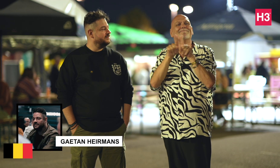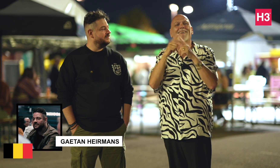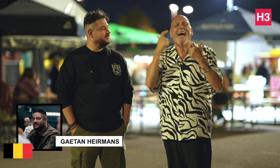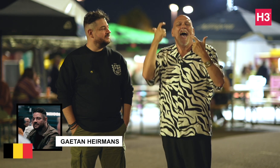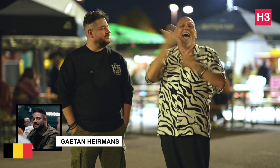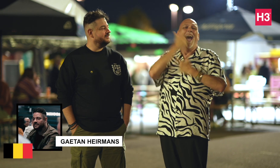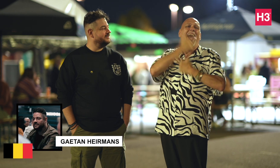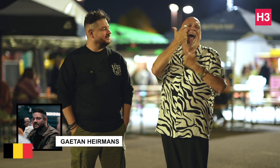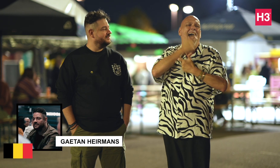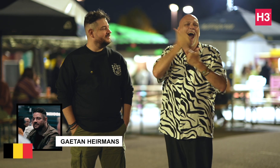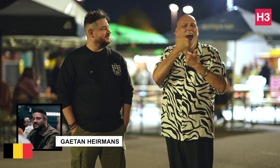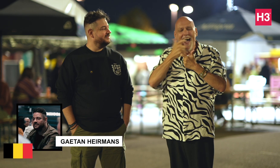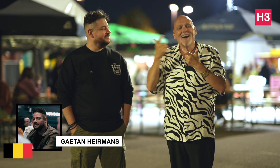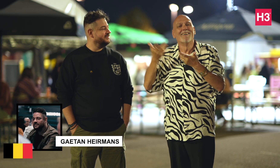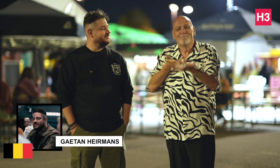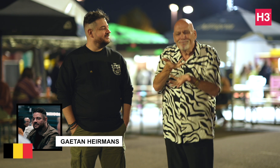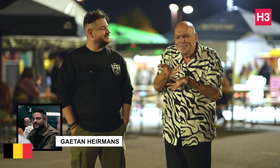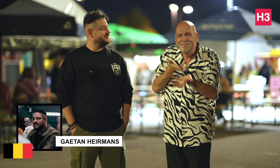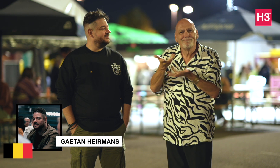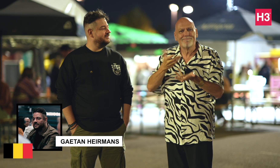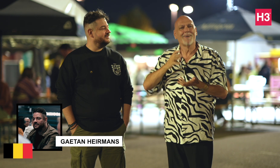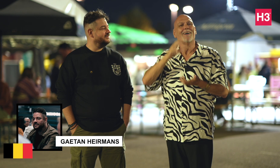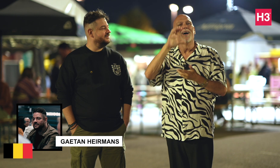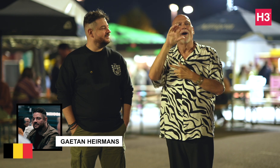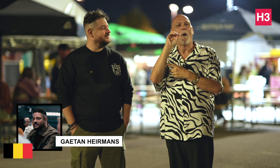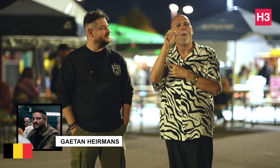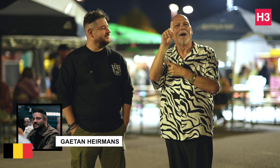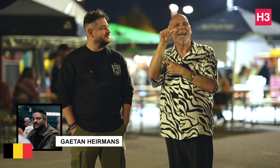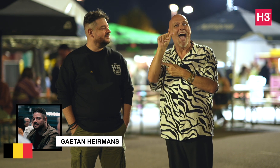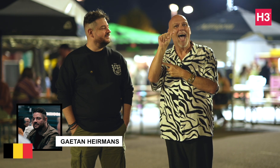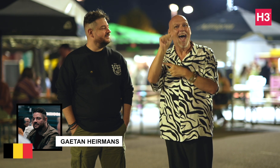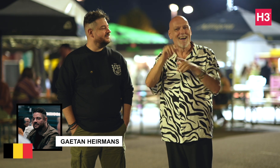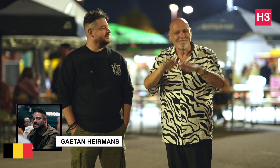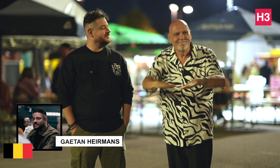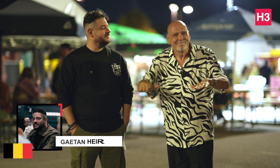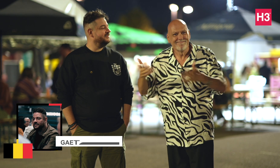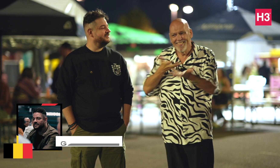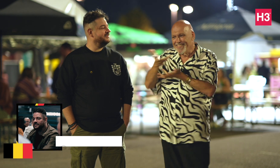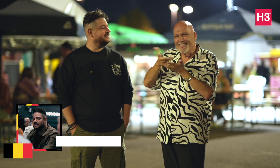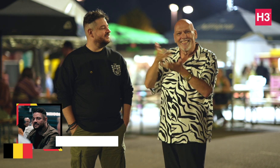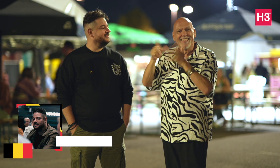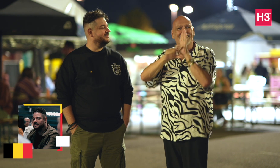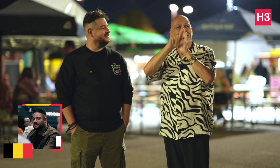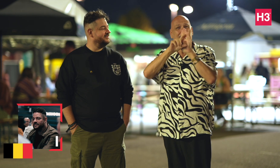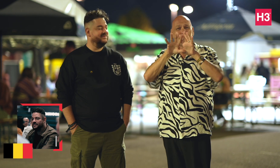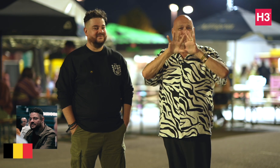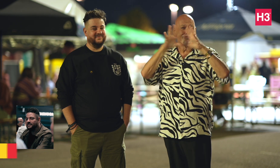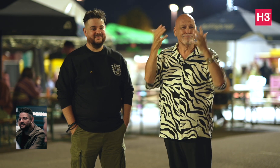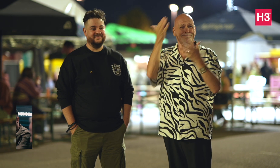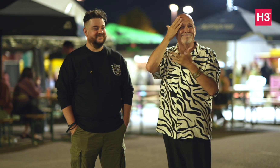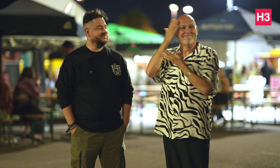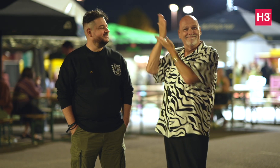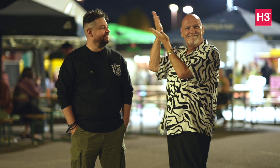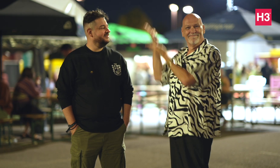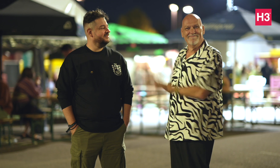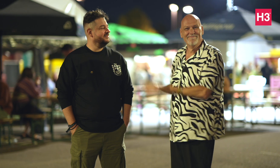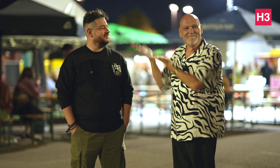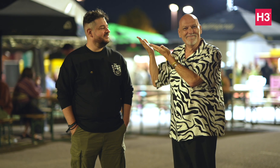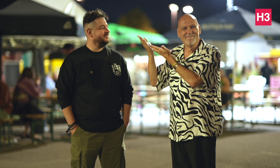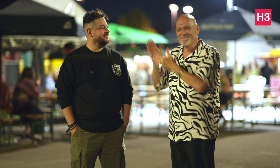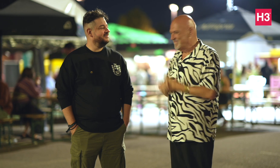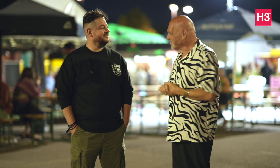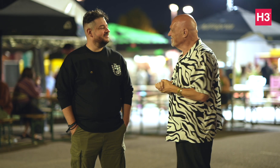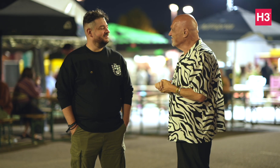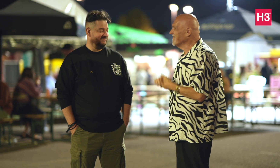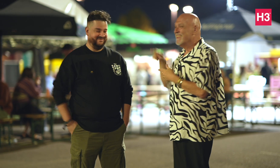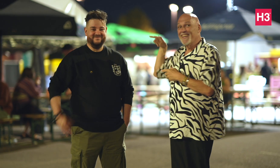famous for his comedy shows and interactions with CODAs.